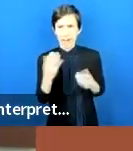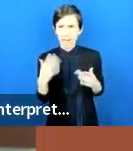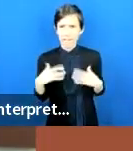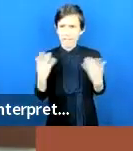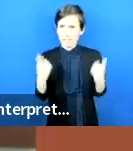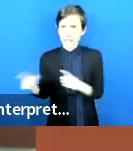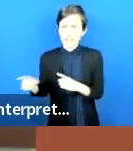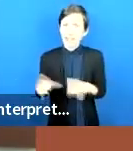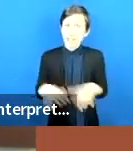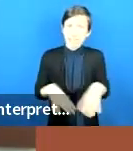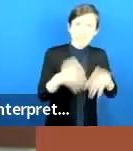Please join us in this work.